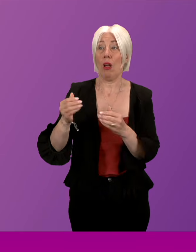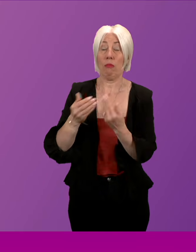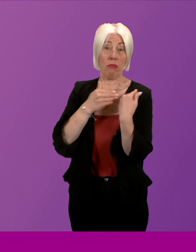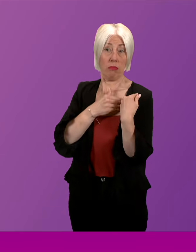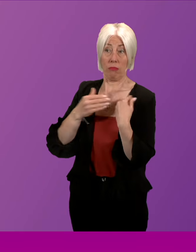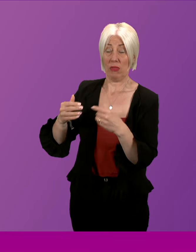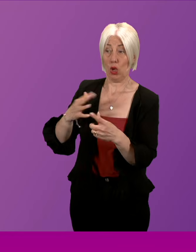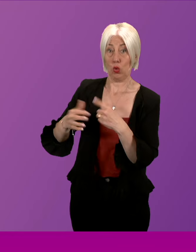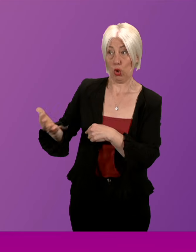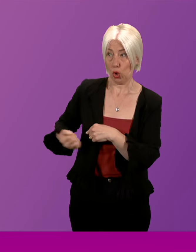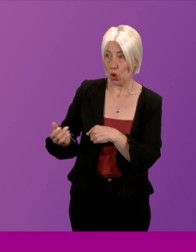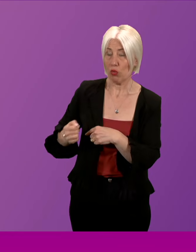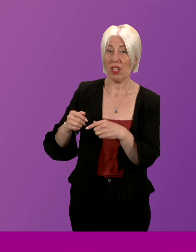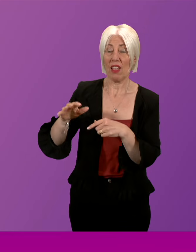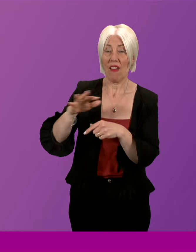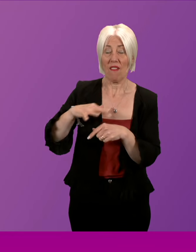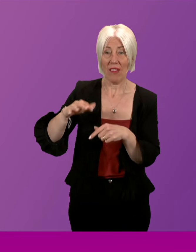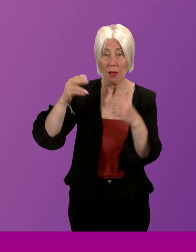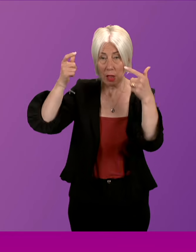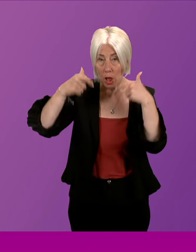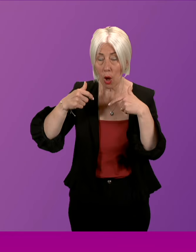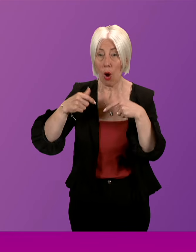and in the light of cases such as those faced by my constituents,